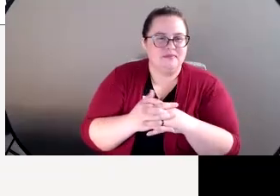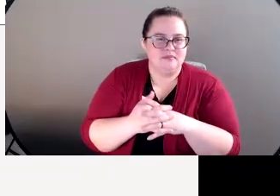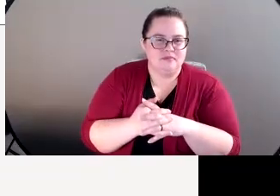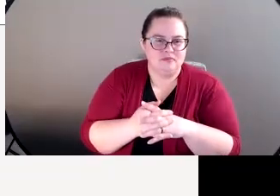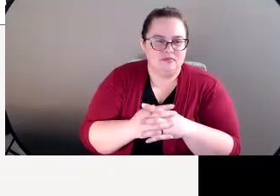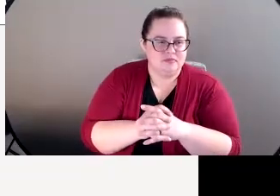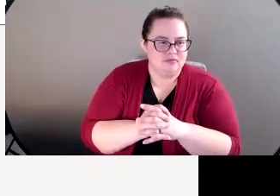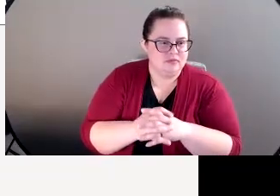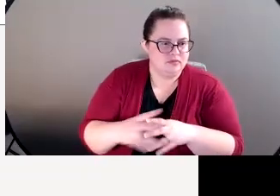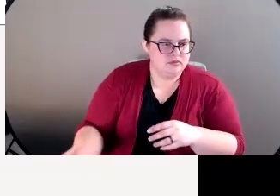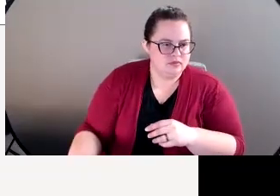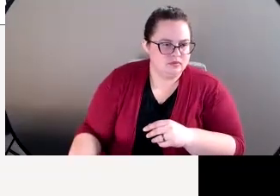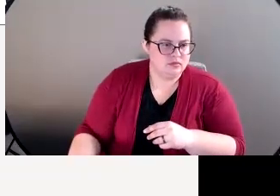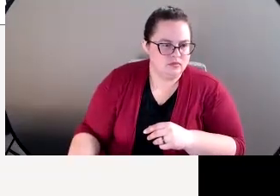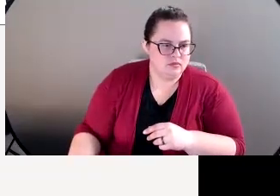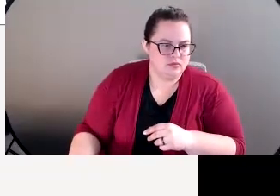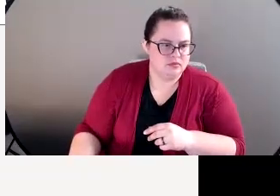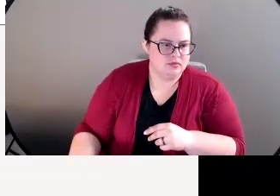Maria. What is the capacity allowed for Studio?